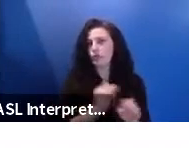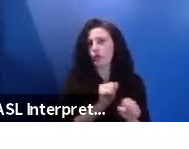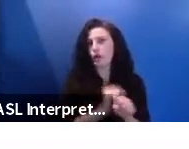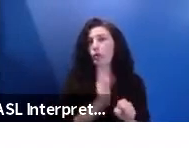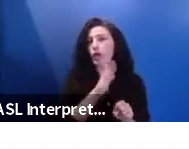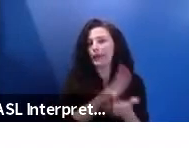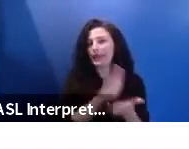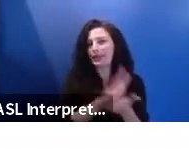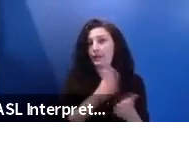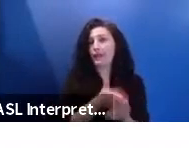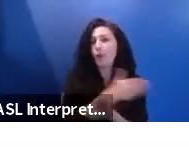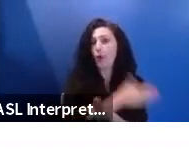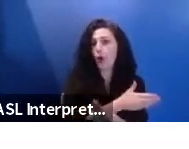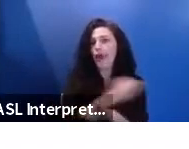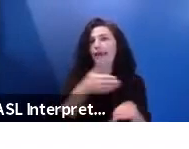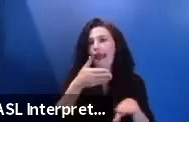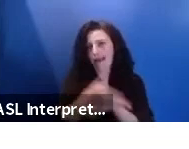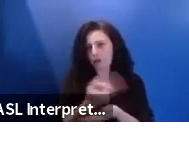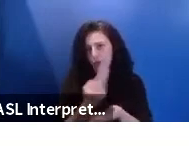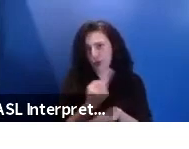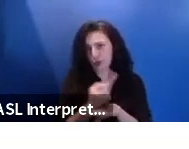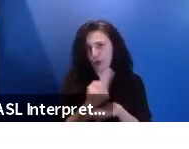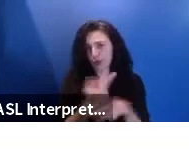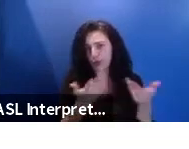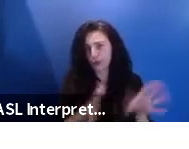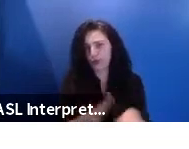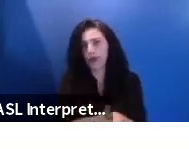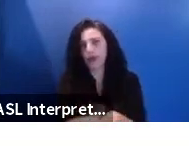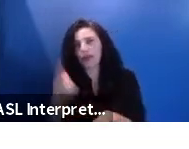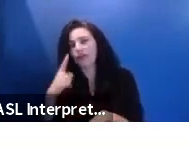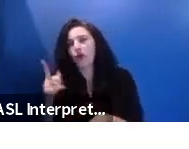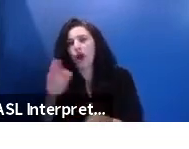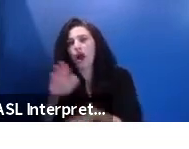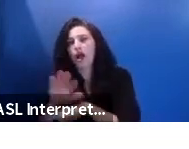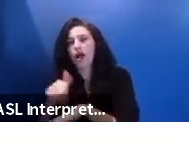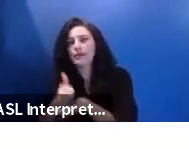Additionally, when it comes to on-set food, we're going to talk about food for,